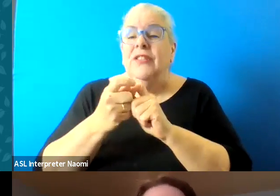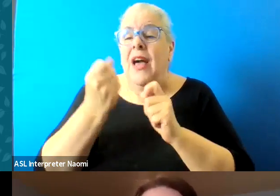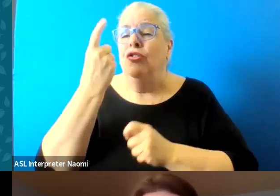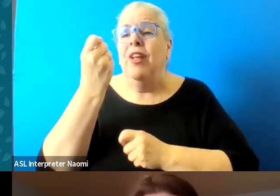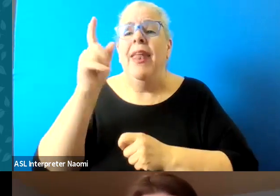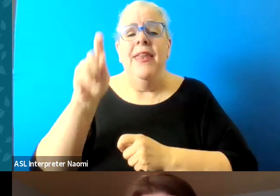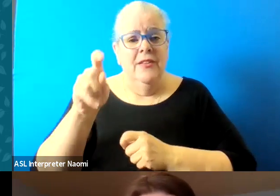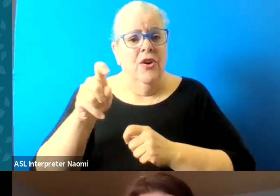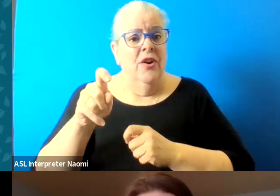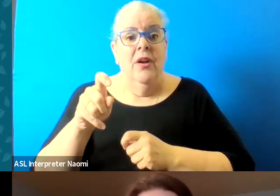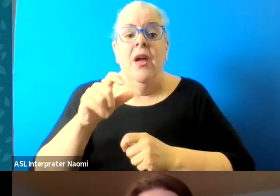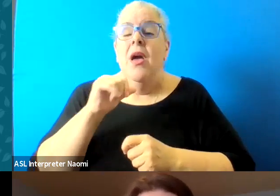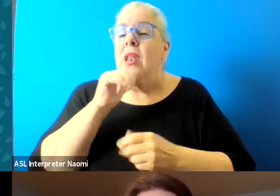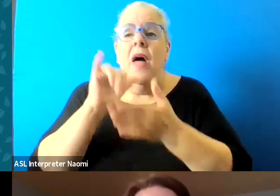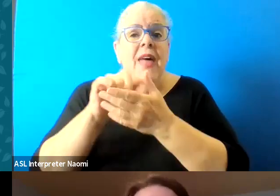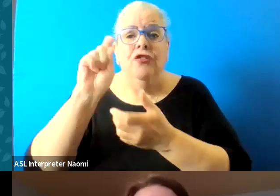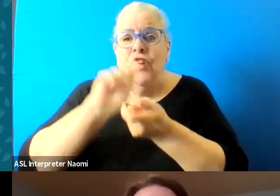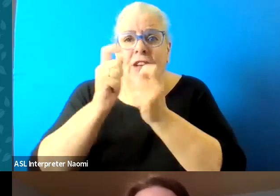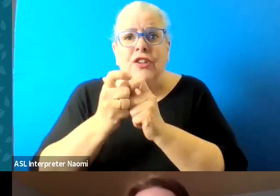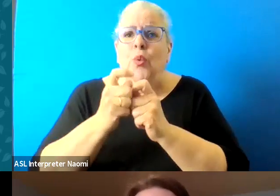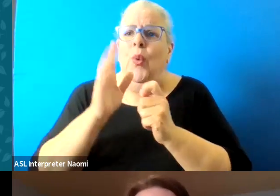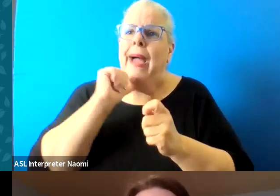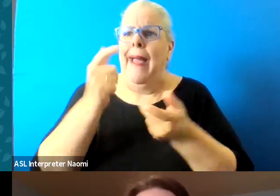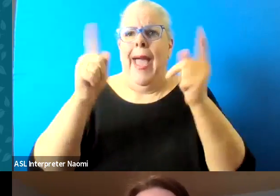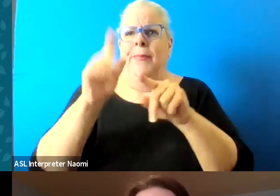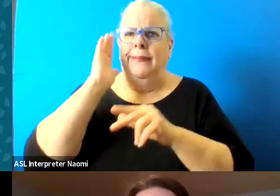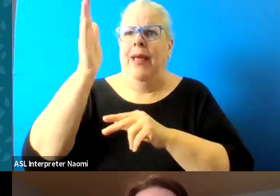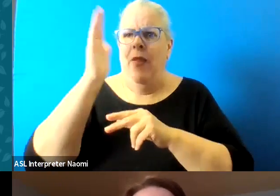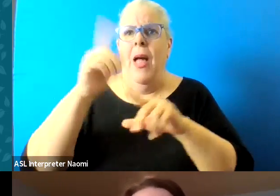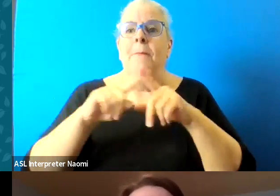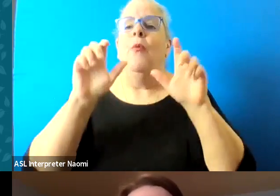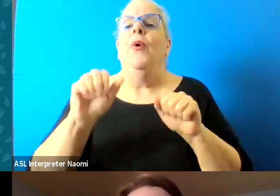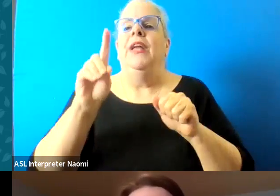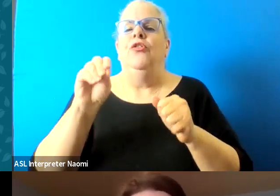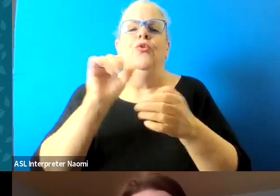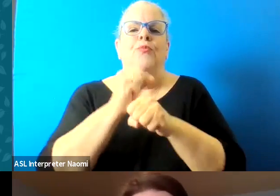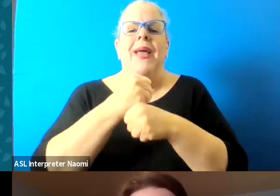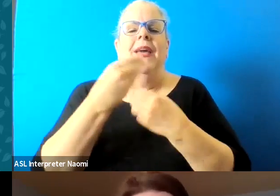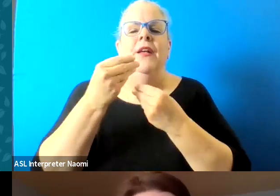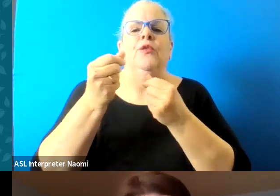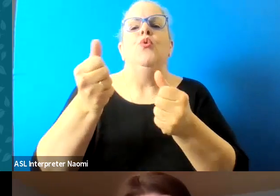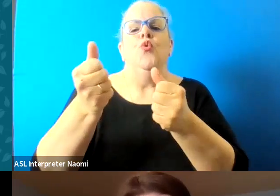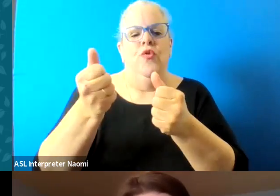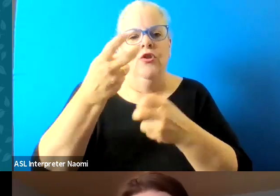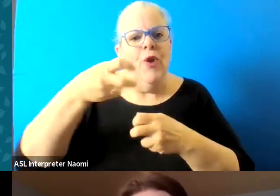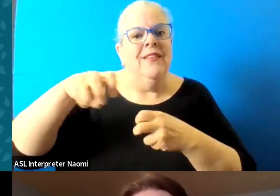not that changes aren't gonna be made down the line. But what can we do to make it a smooth transition as possible?